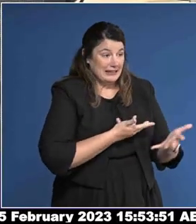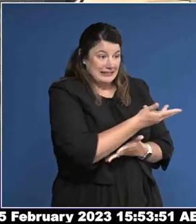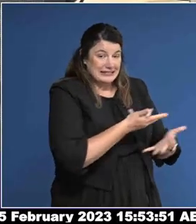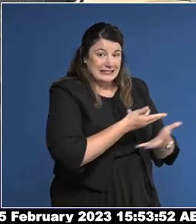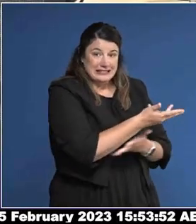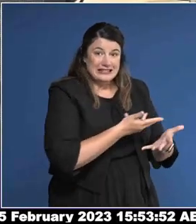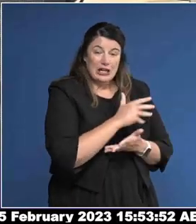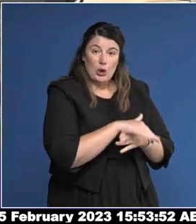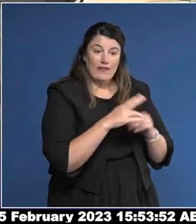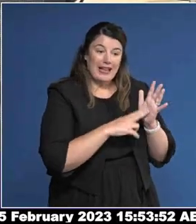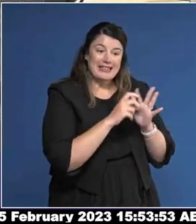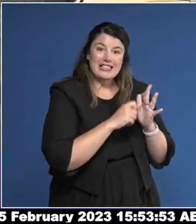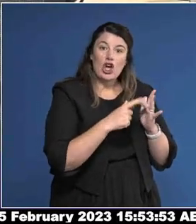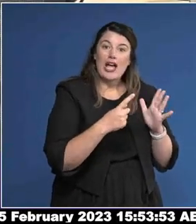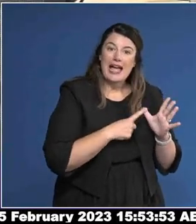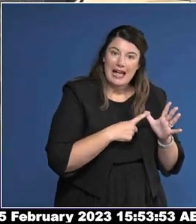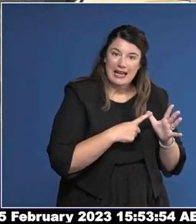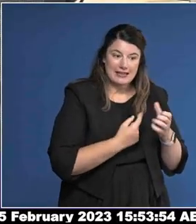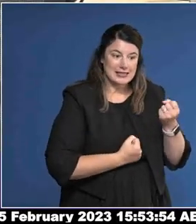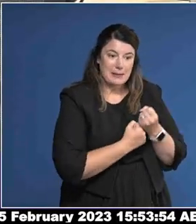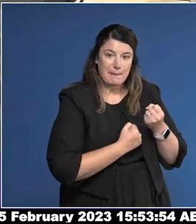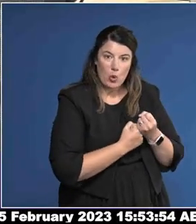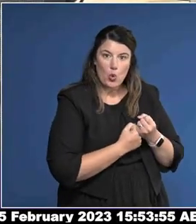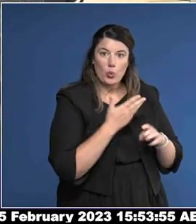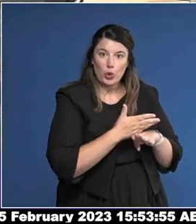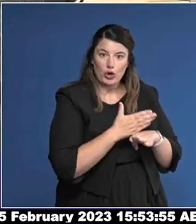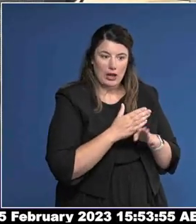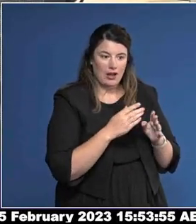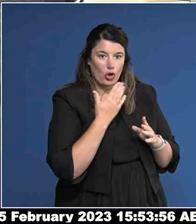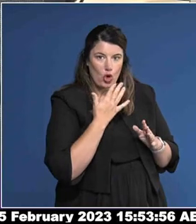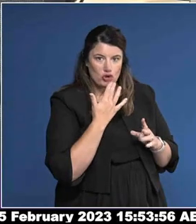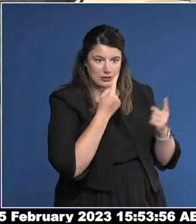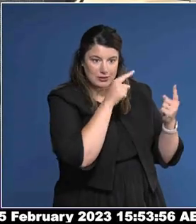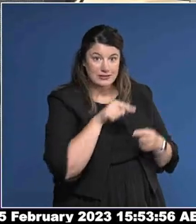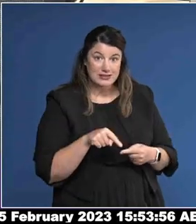Model and its inadequacy in terms of helping providers to deliver high-quality services.